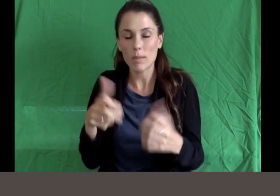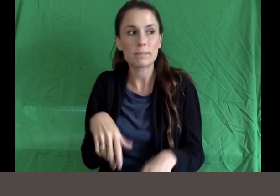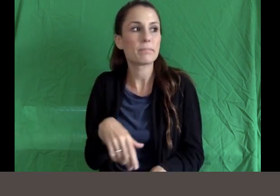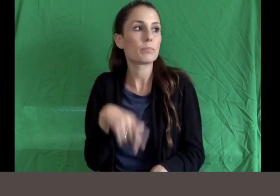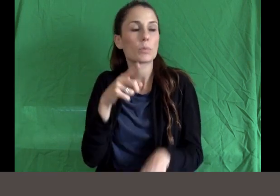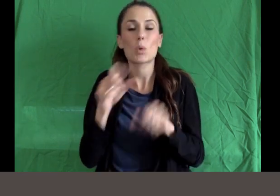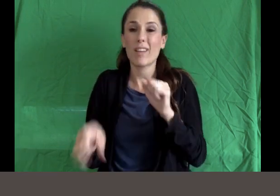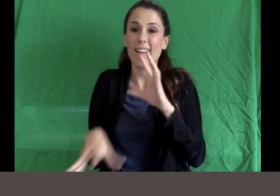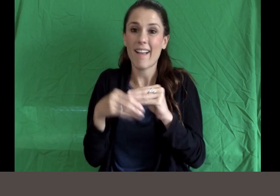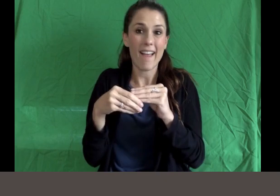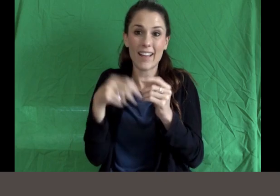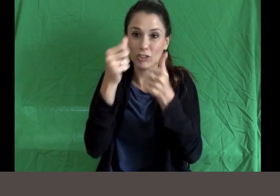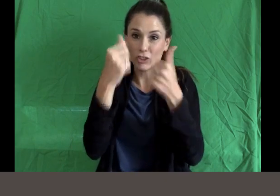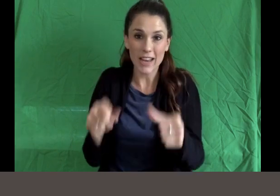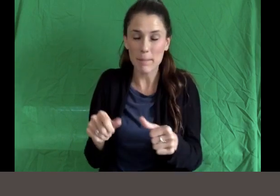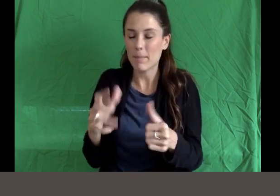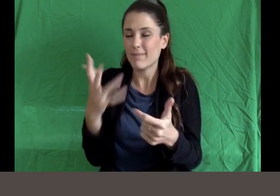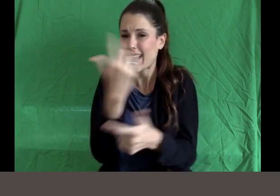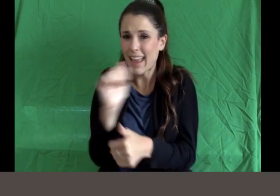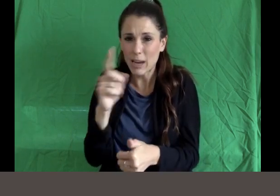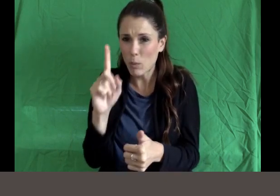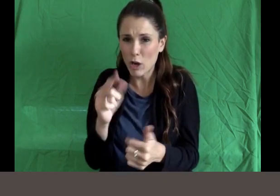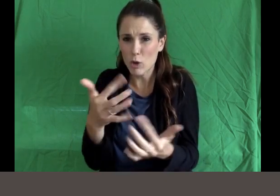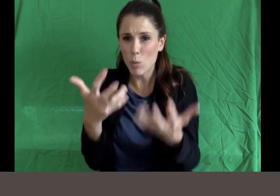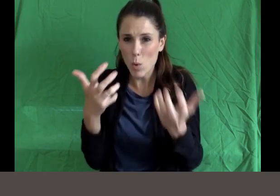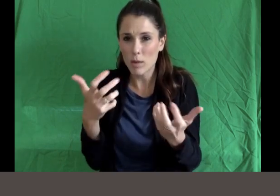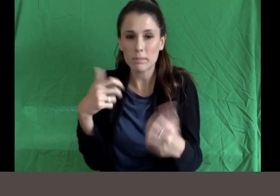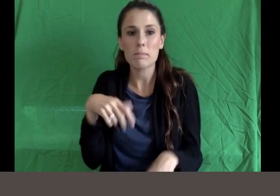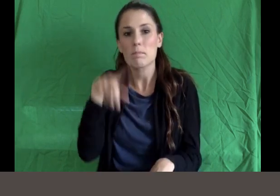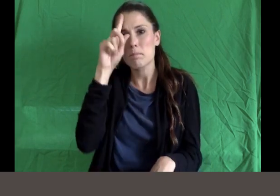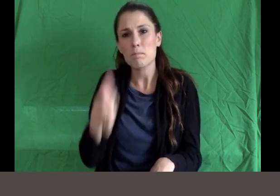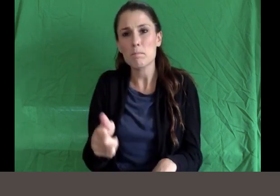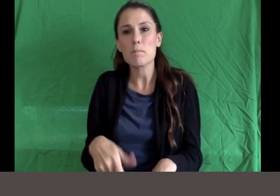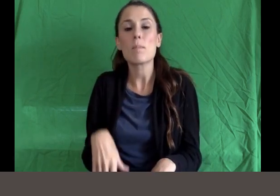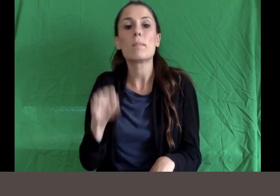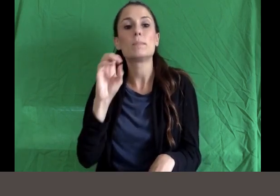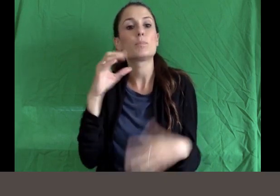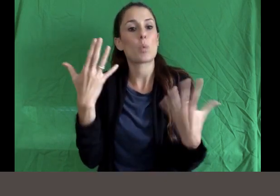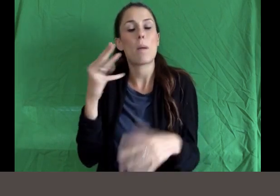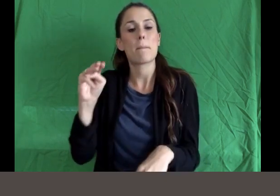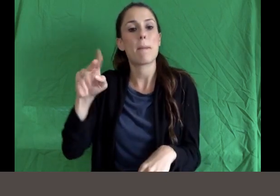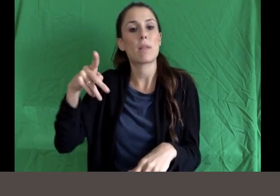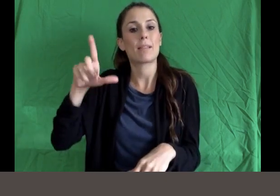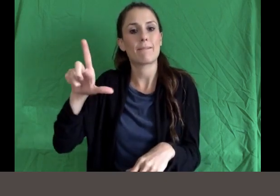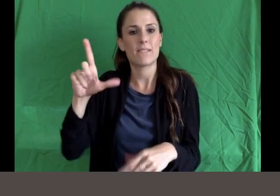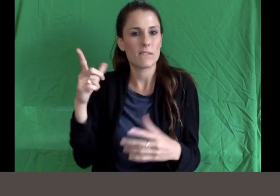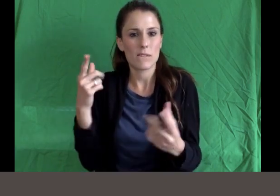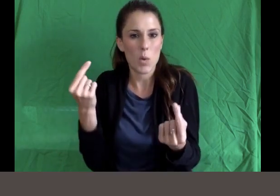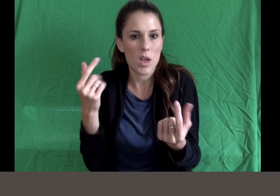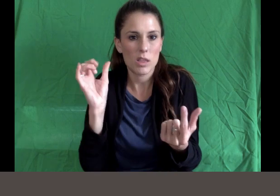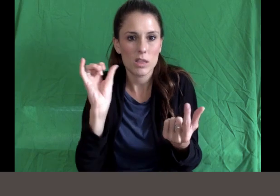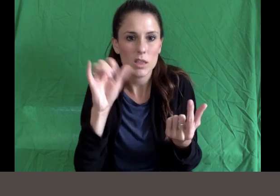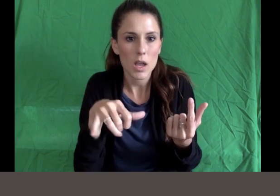absolutely anywhere you want them and so what is Matplotlib really well I would say that